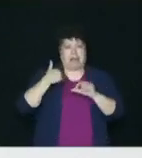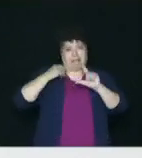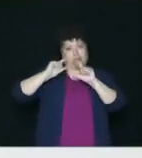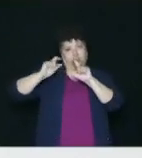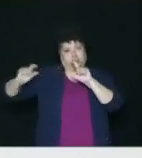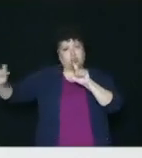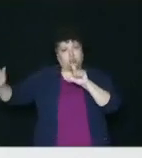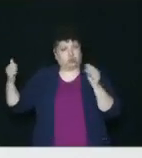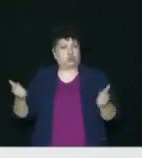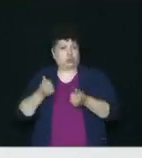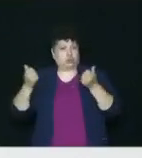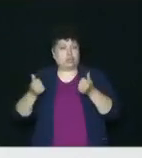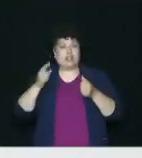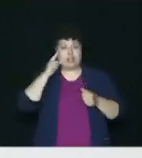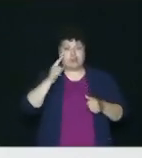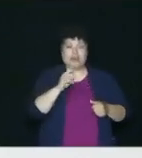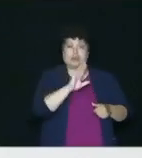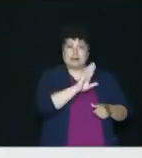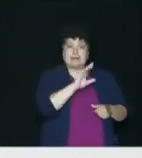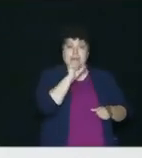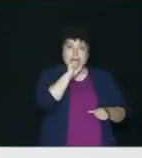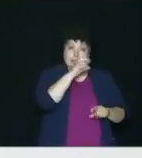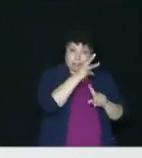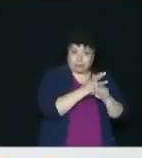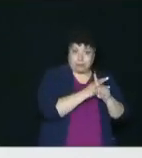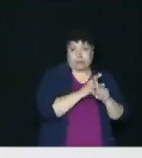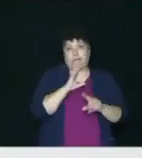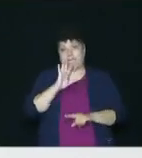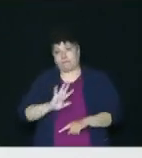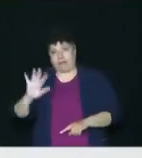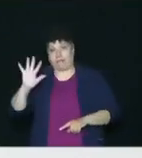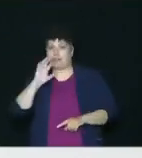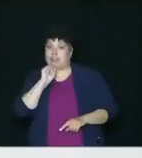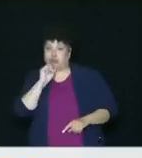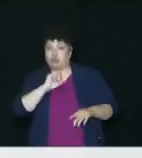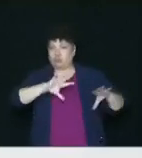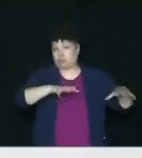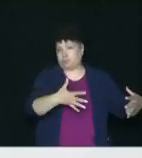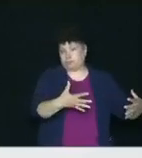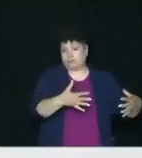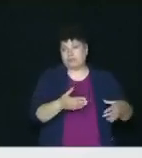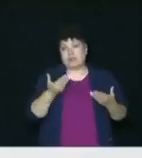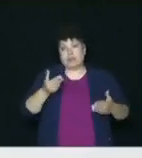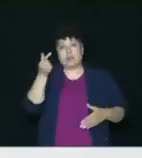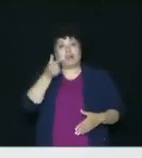DECISION MAKING. BASED ON PROVINCIAL AND TERRITORIAL PROJECTIONS, THERE WILL BE SUFFICIENT SUPPLY.